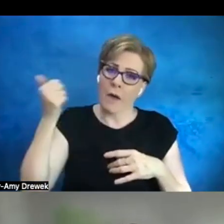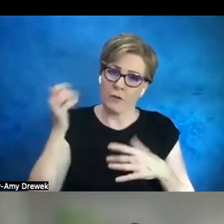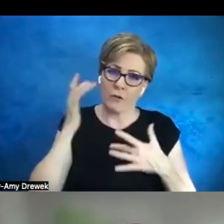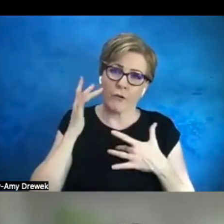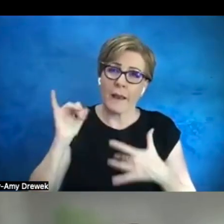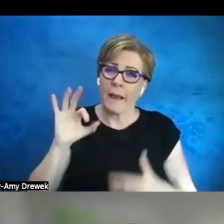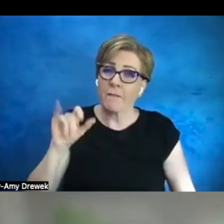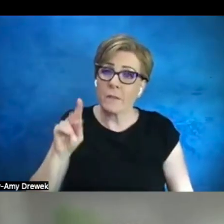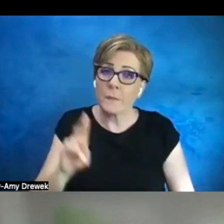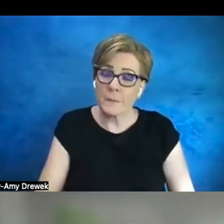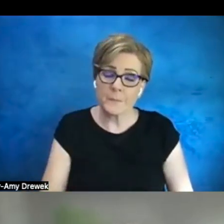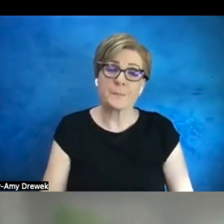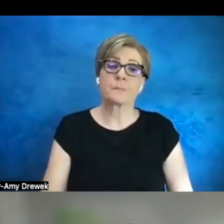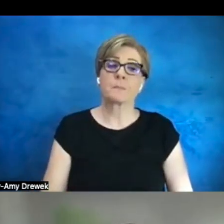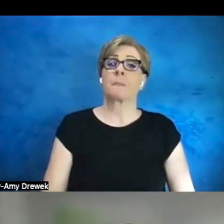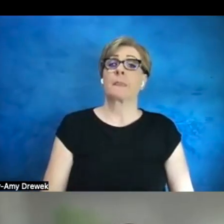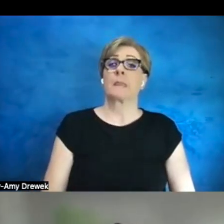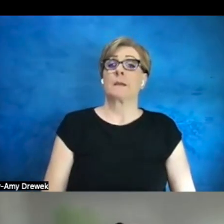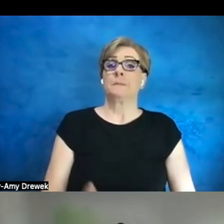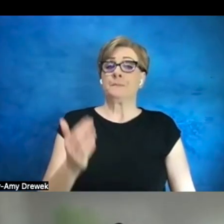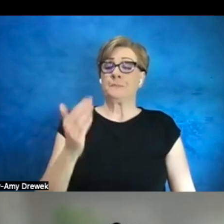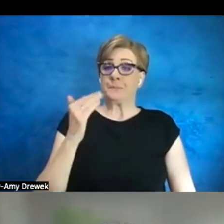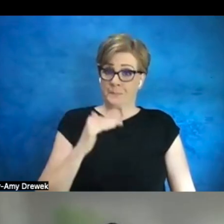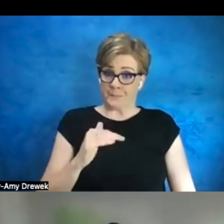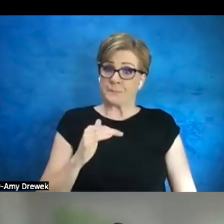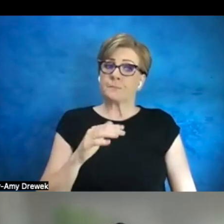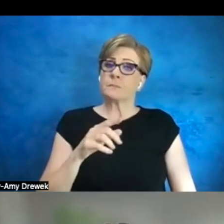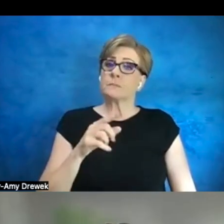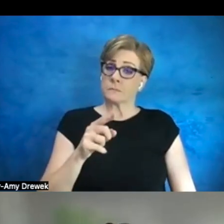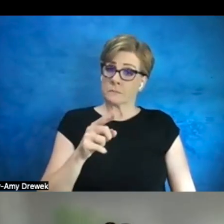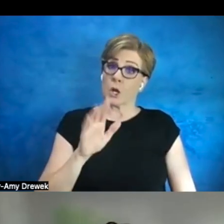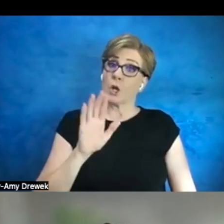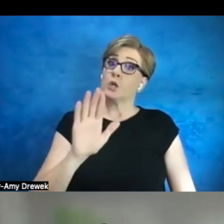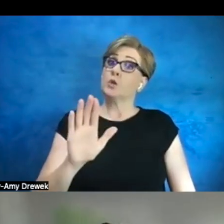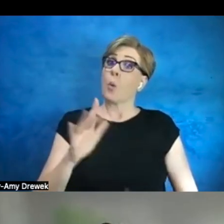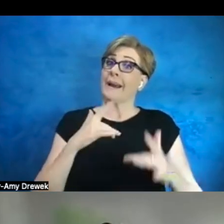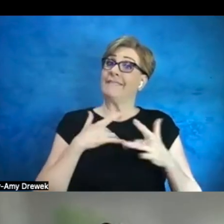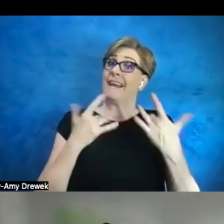Another best practice is to include access in your event flyers and registration info,